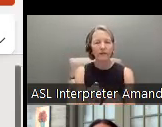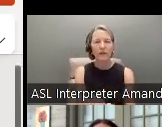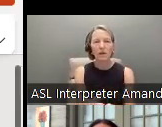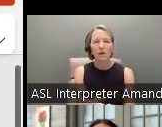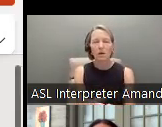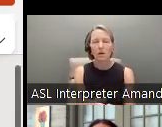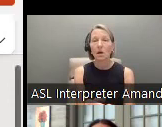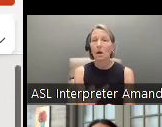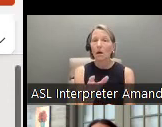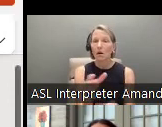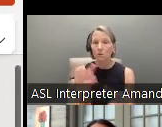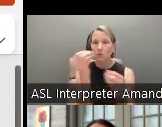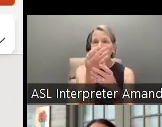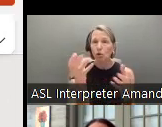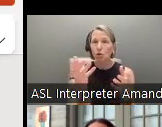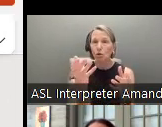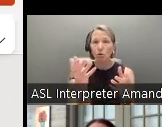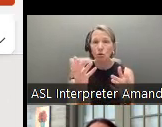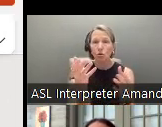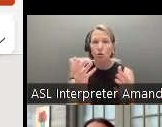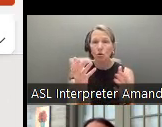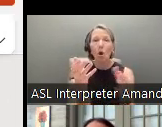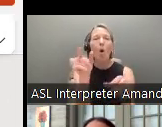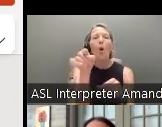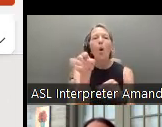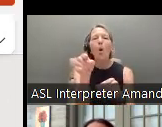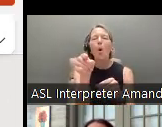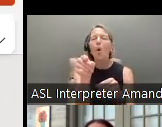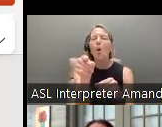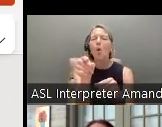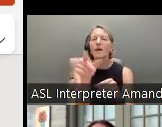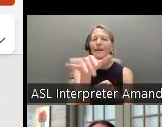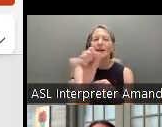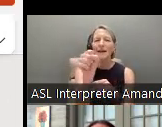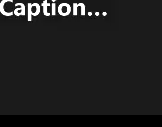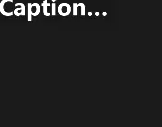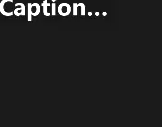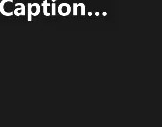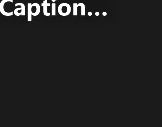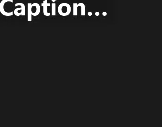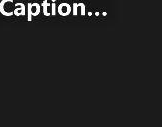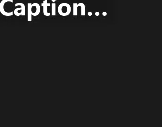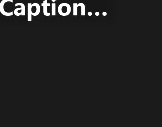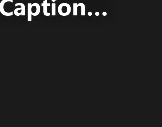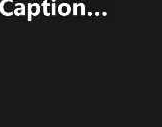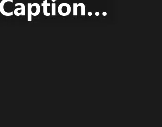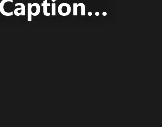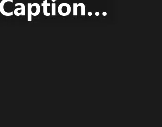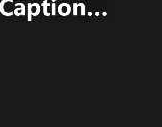um feel free to share now okay okay all right well yes let me just talk about um once we we have